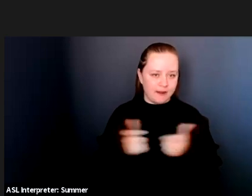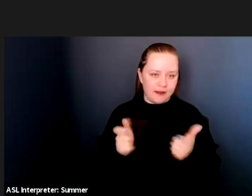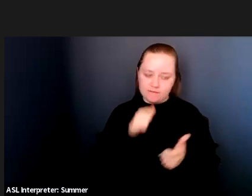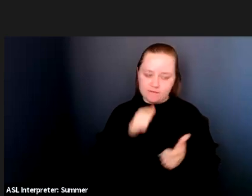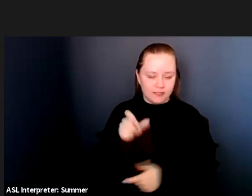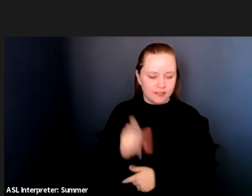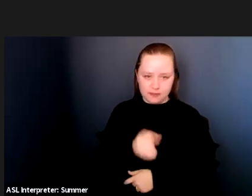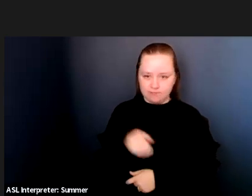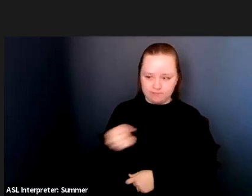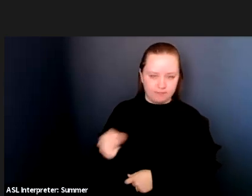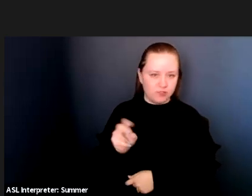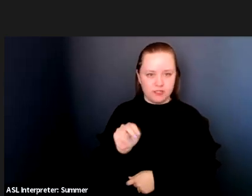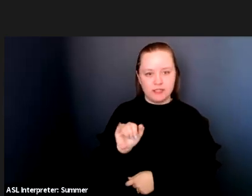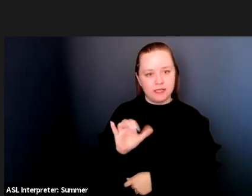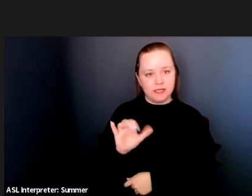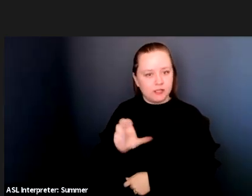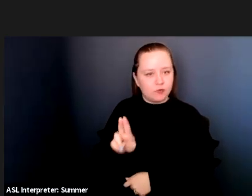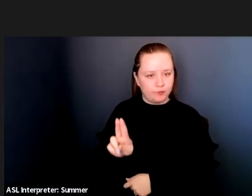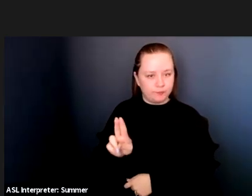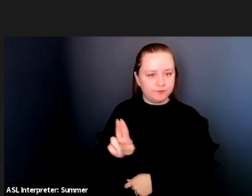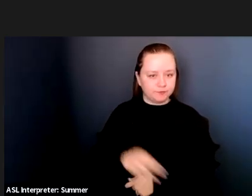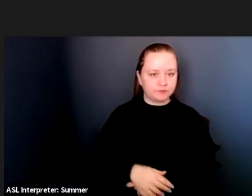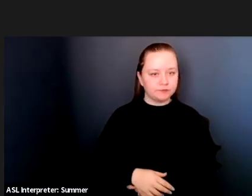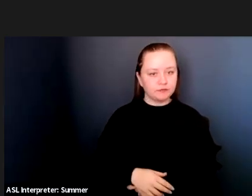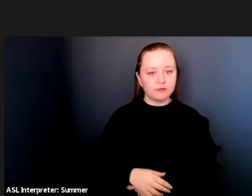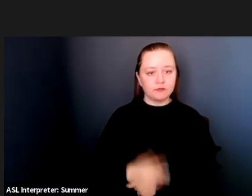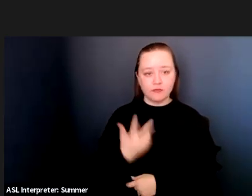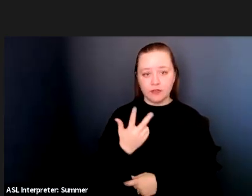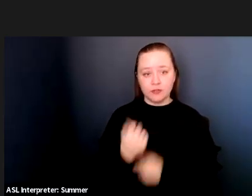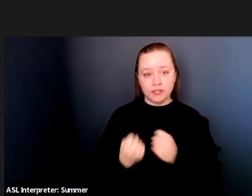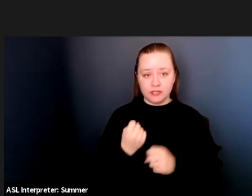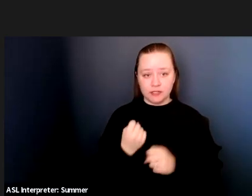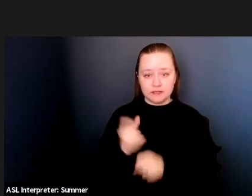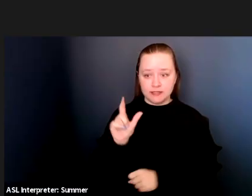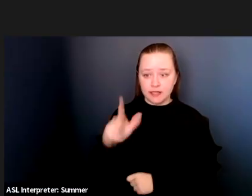Three years later, we decided to try for another.